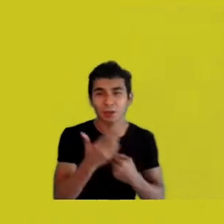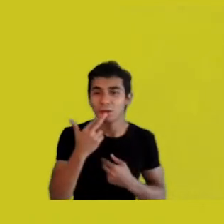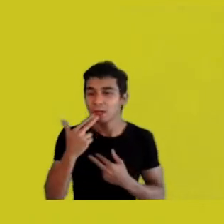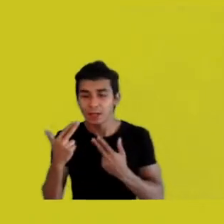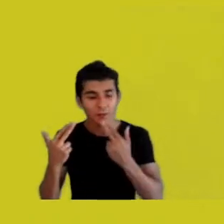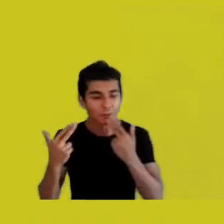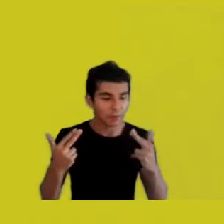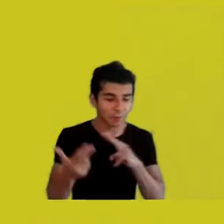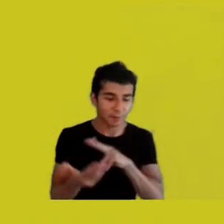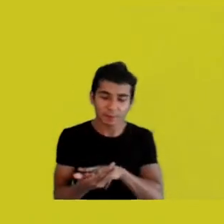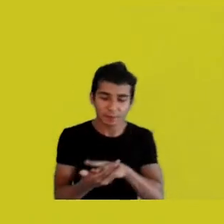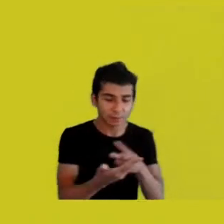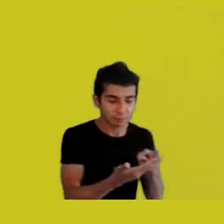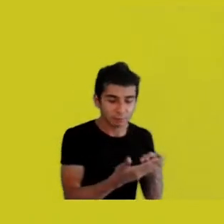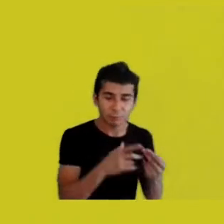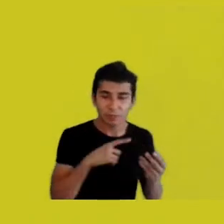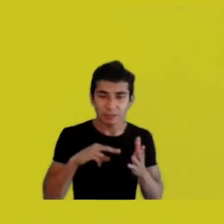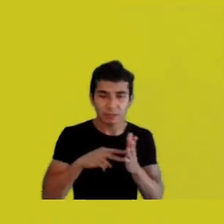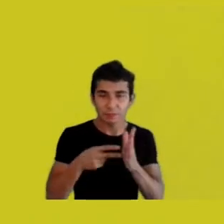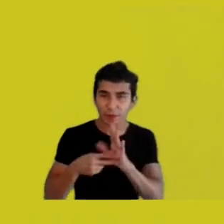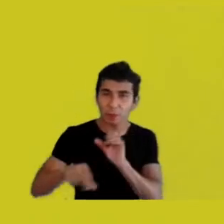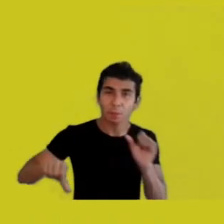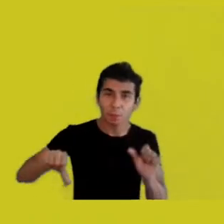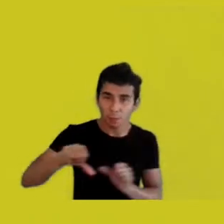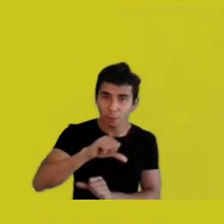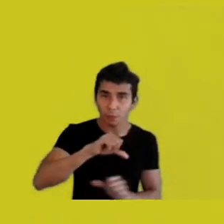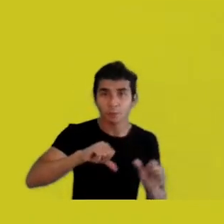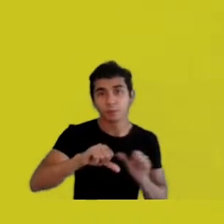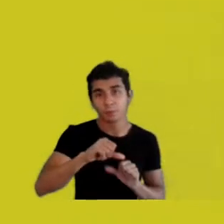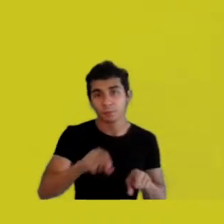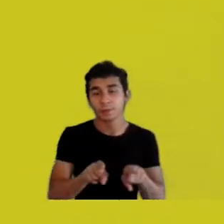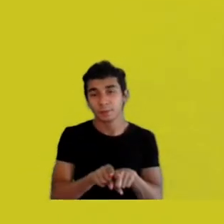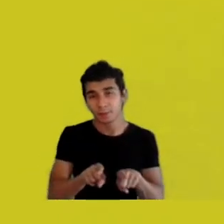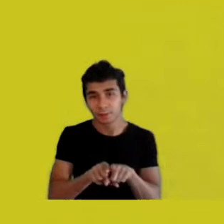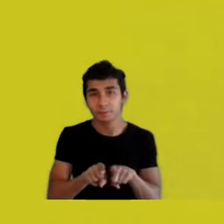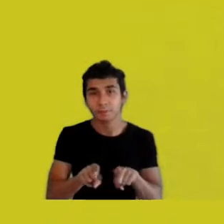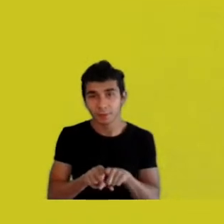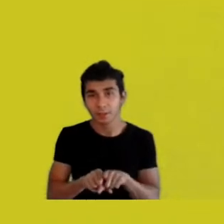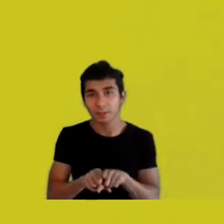Translation as transduction, taking something from one place to another,